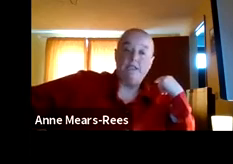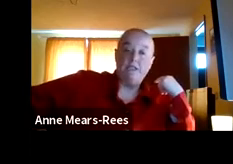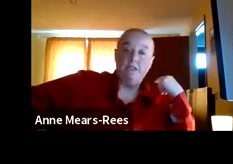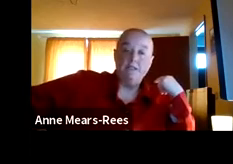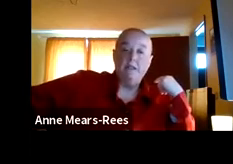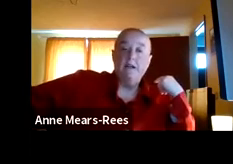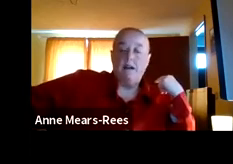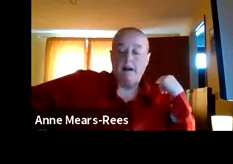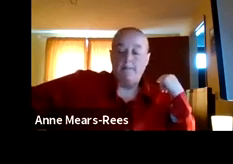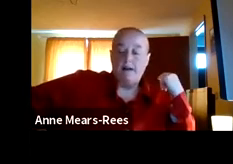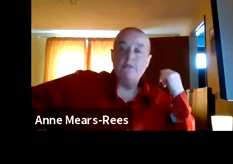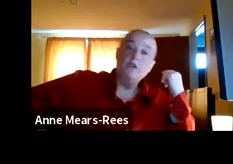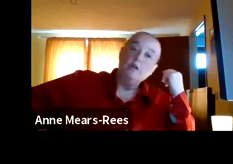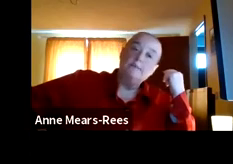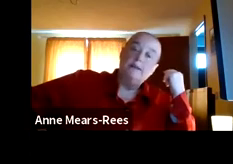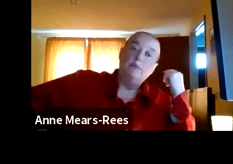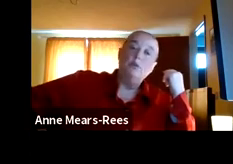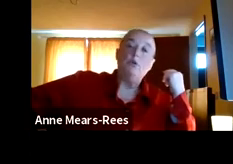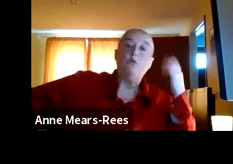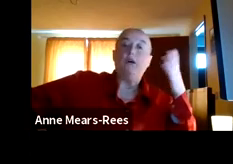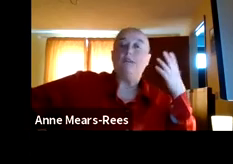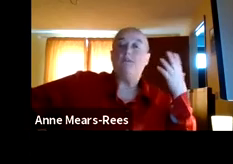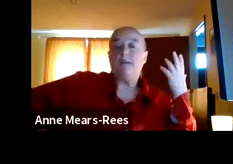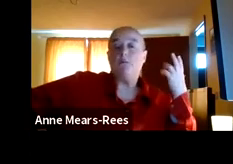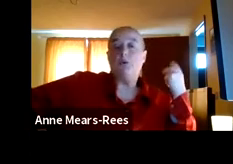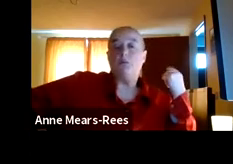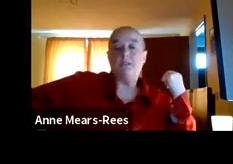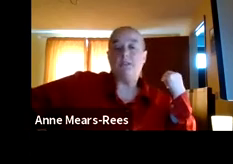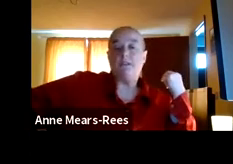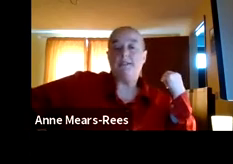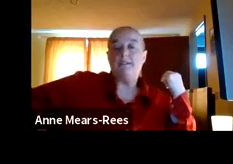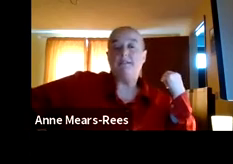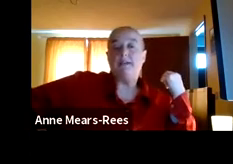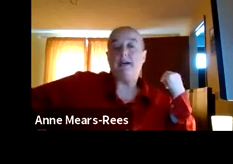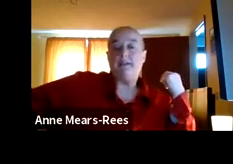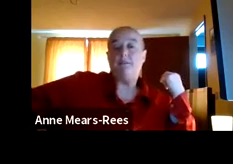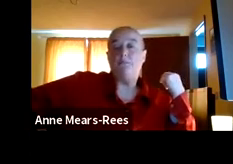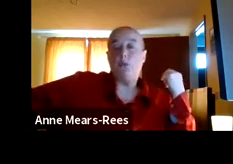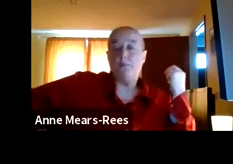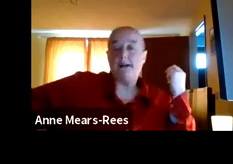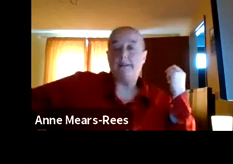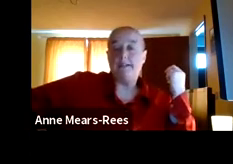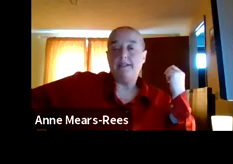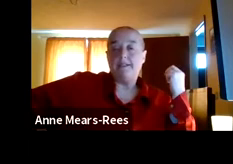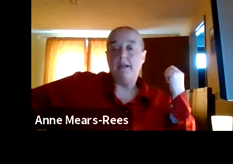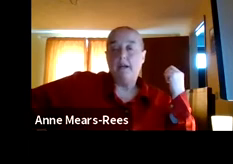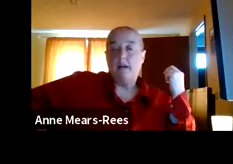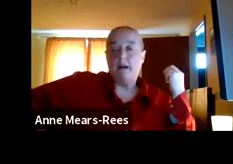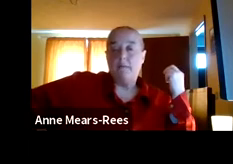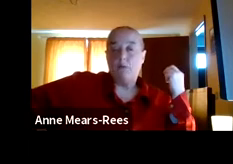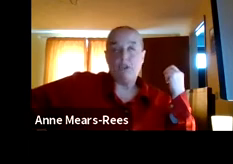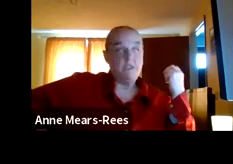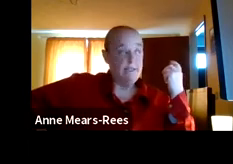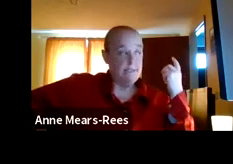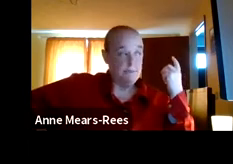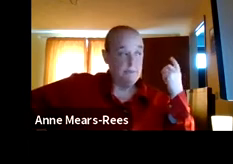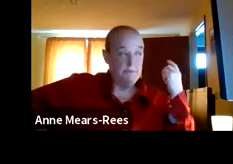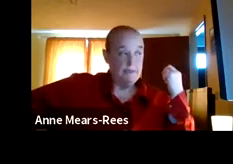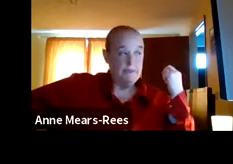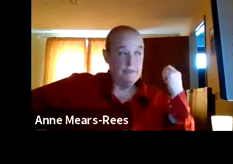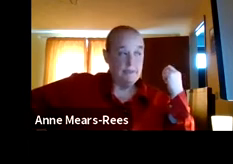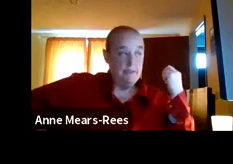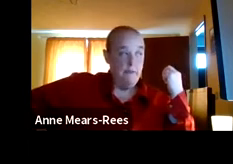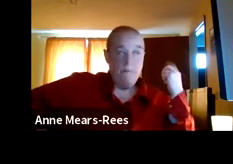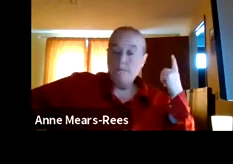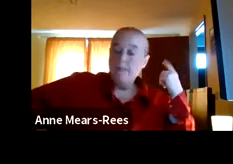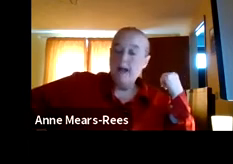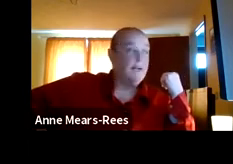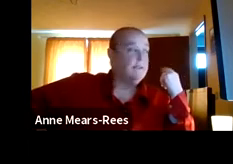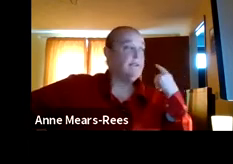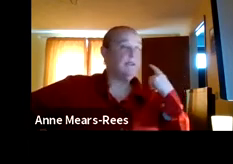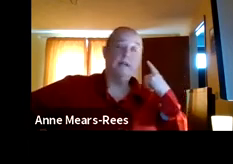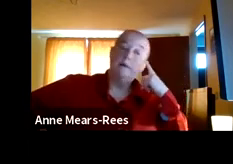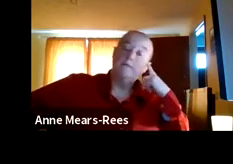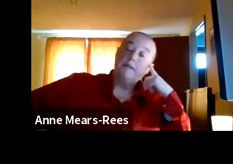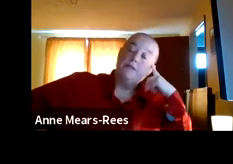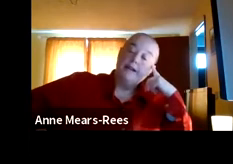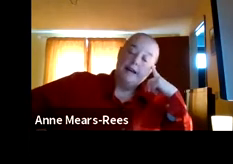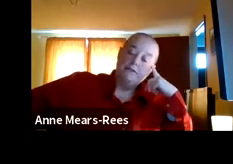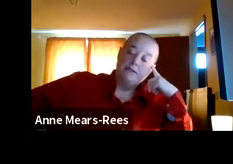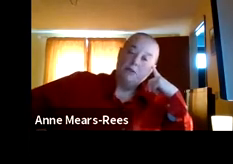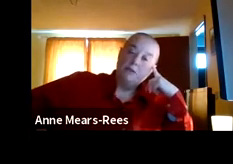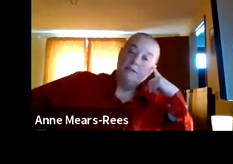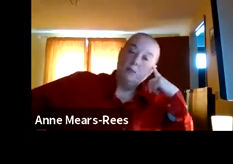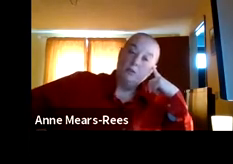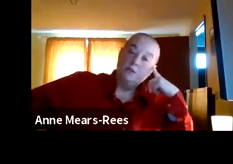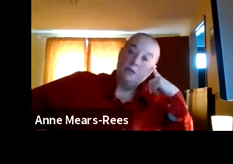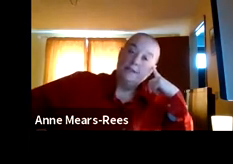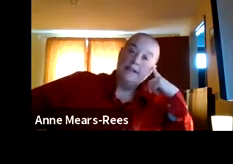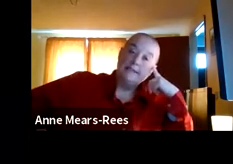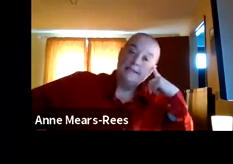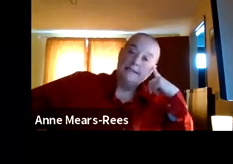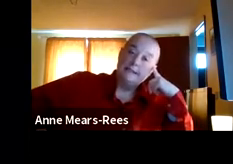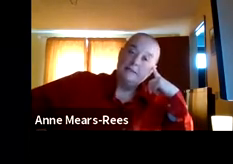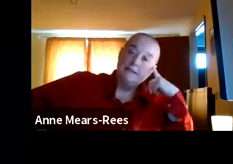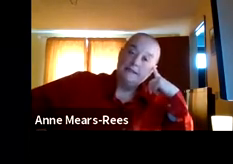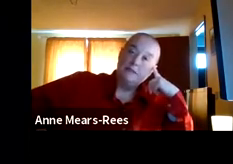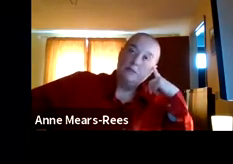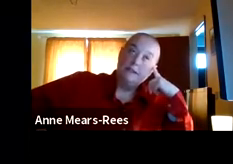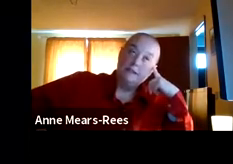Anne Mears-Rees: I am, while I was at the outside of civility and I work with diverse communities and in order across the nine strands in order to try and make services more accessible to individuals and in order to.